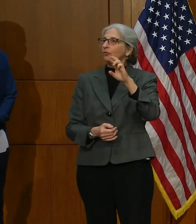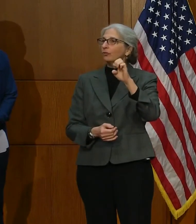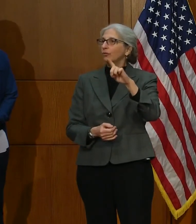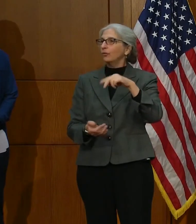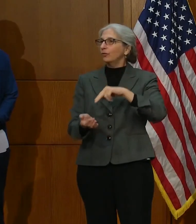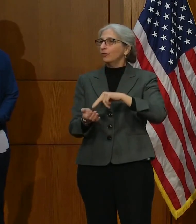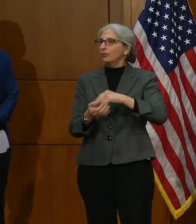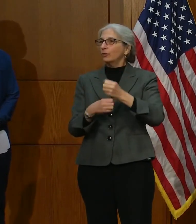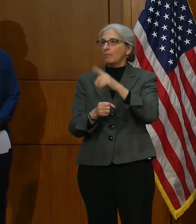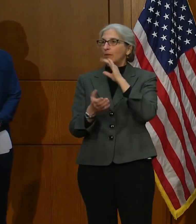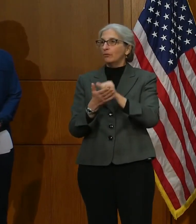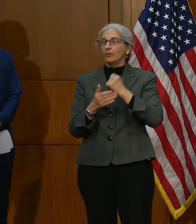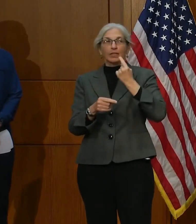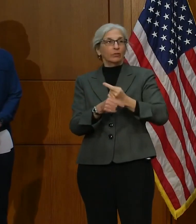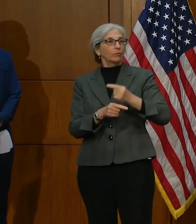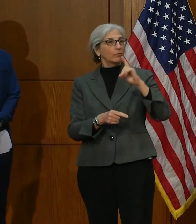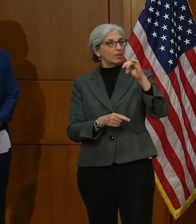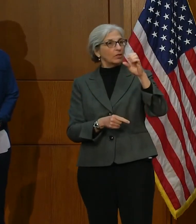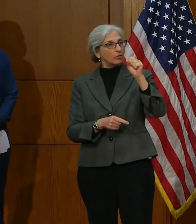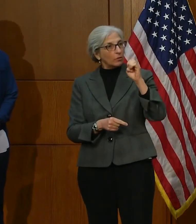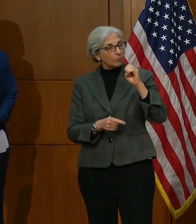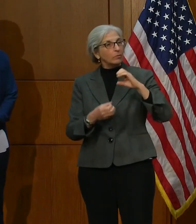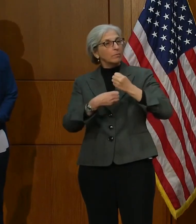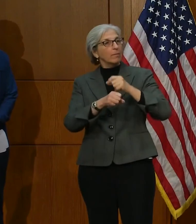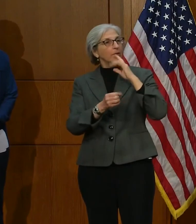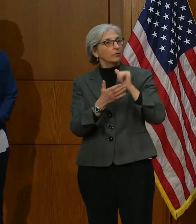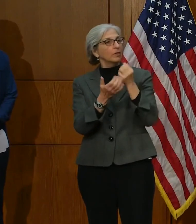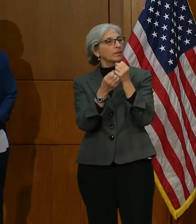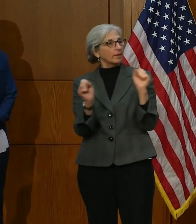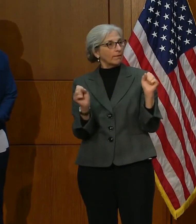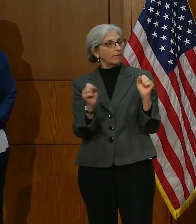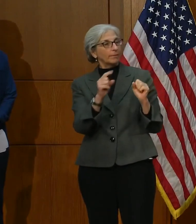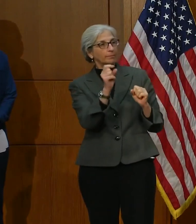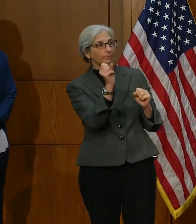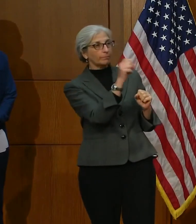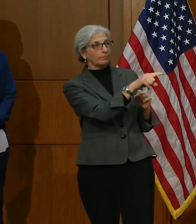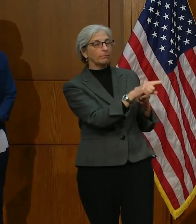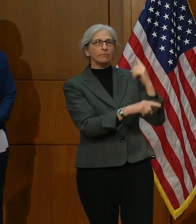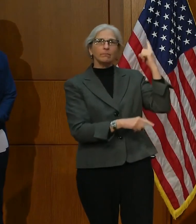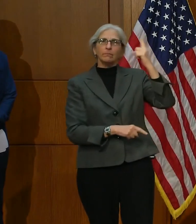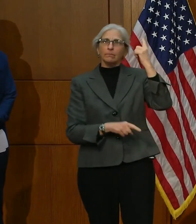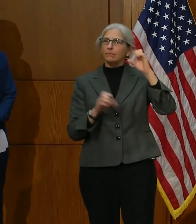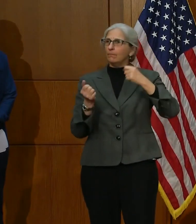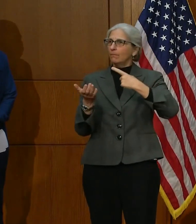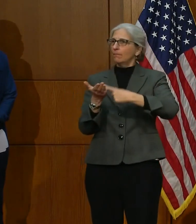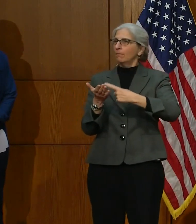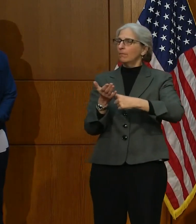THE DOSES ARE RIGHT AND THAT